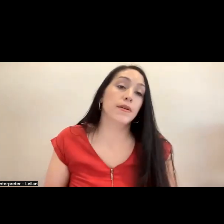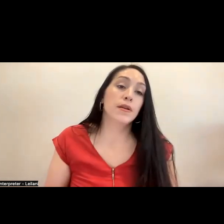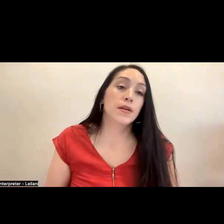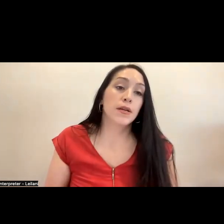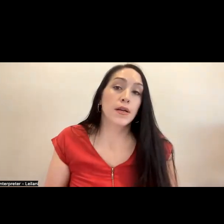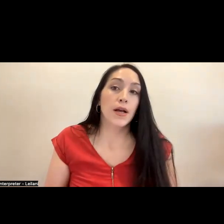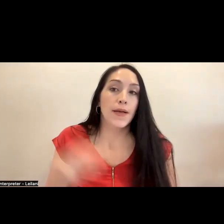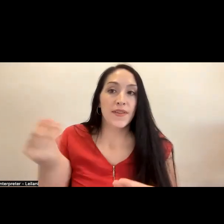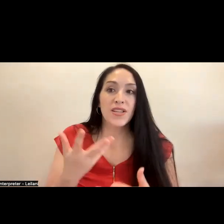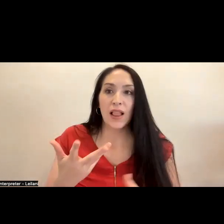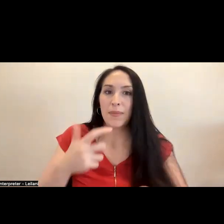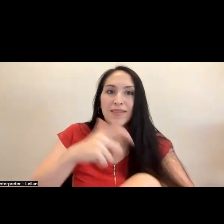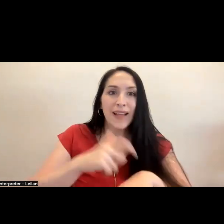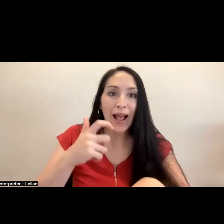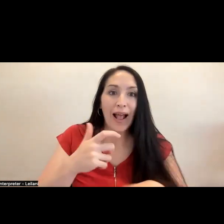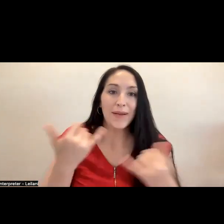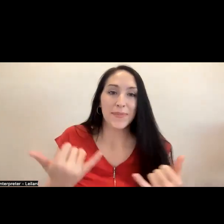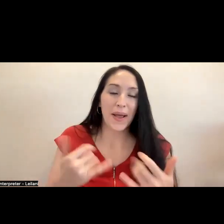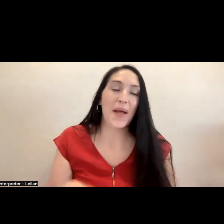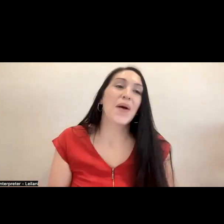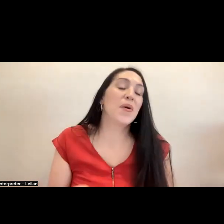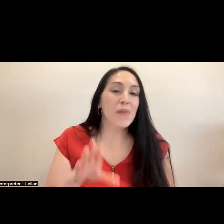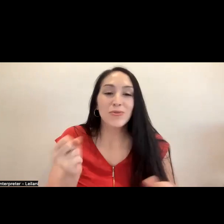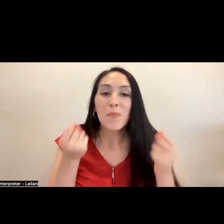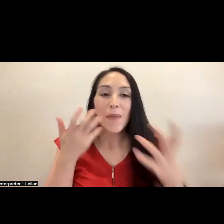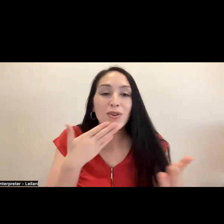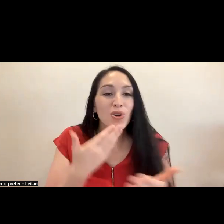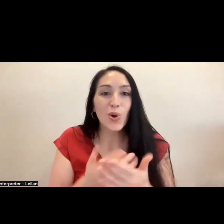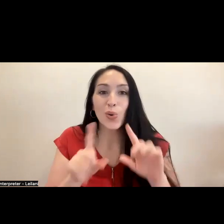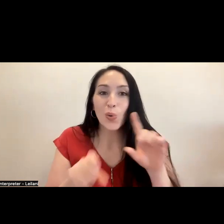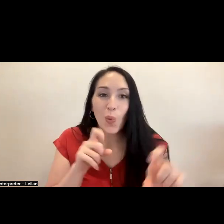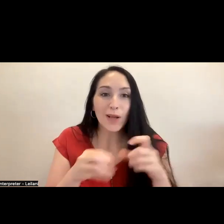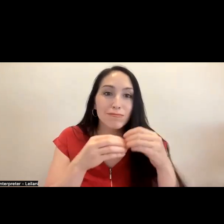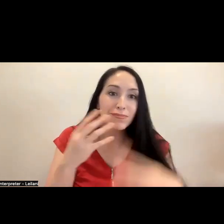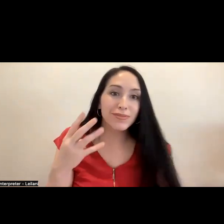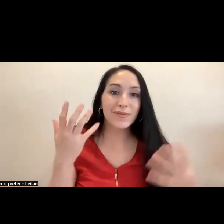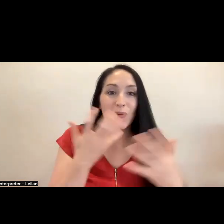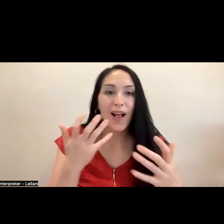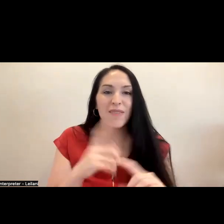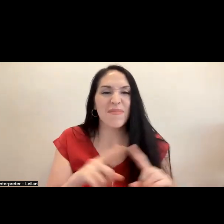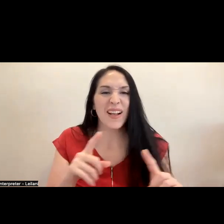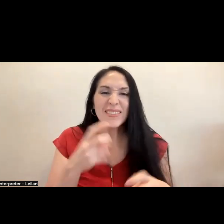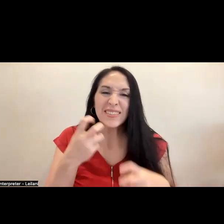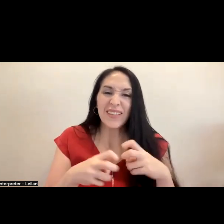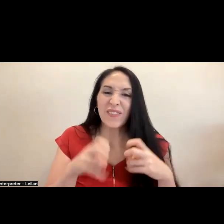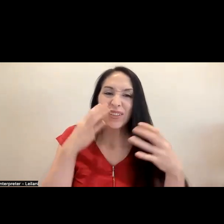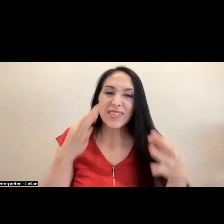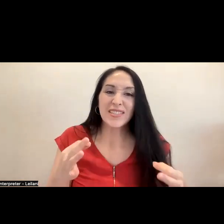12:01:43 I have so many good questions, so that that's a difficult decision. 12:01:47 So I encourage individual to to seek resources in their neighborhood.